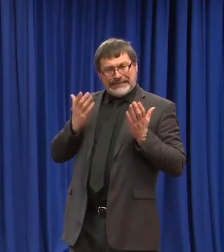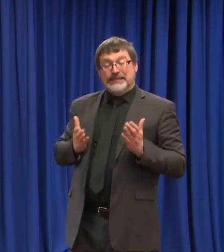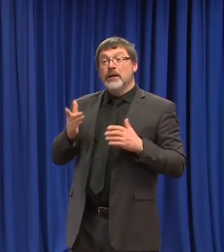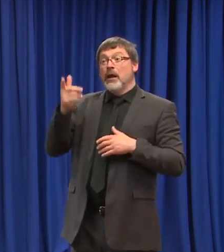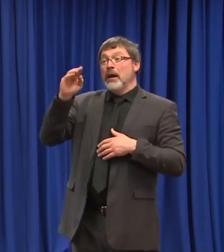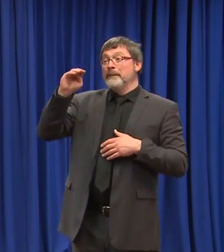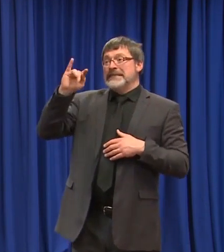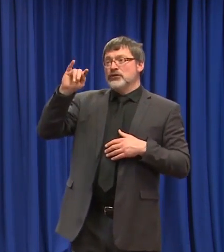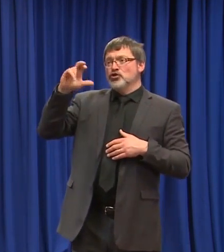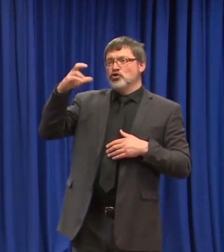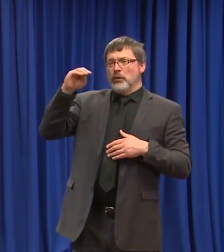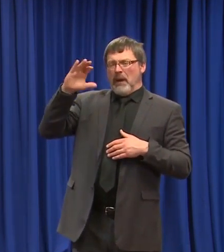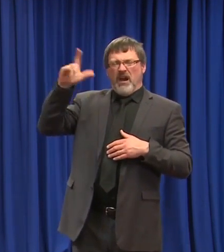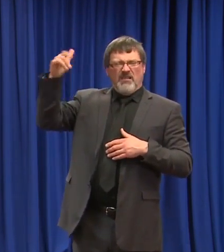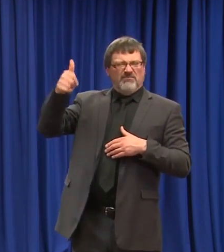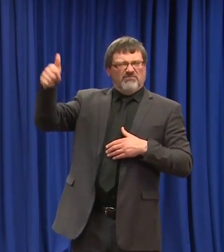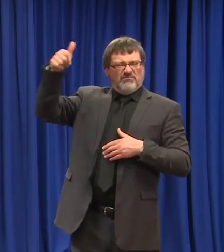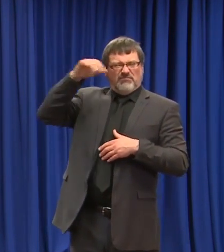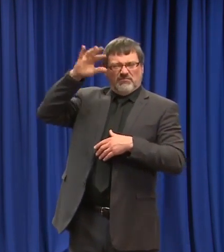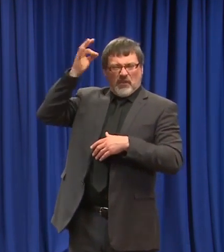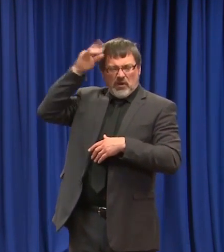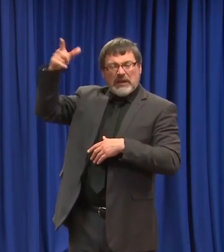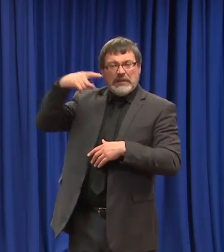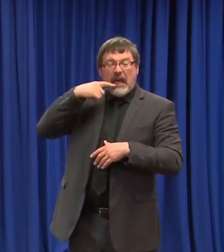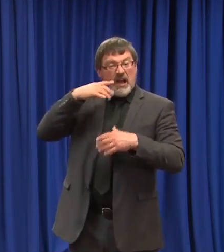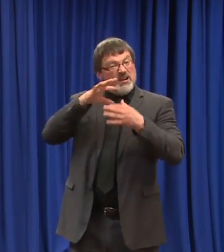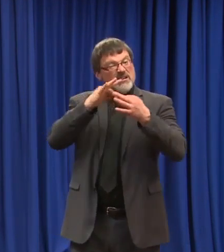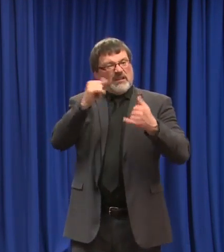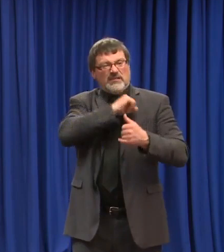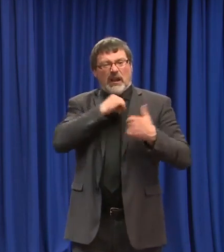THAT’S A RIDICULOUS STATEMENT, THAT THE STATES SHOULD GO BANKRUPT.